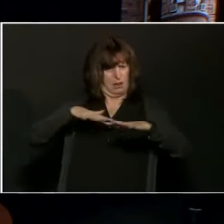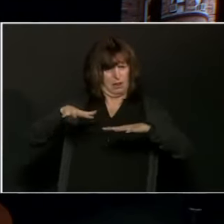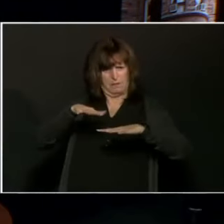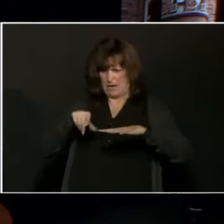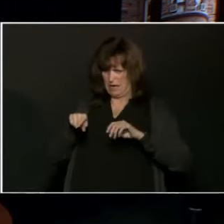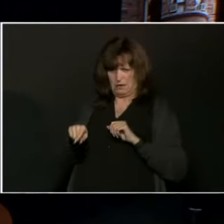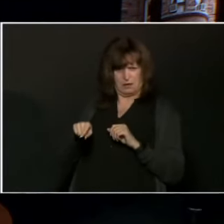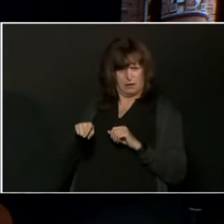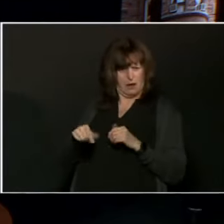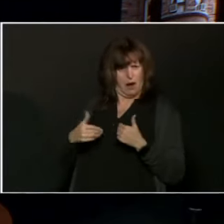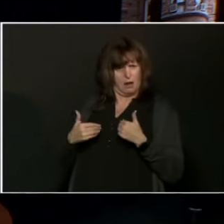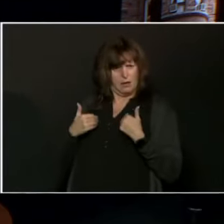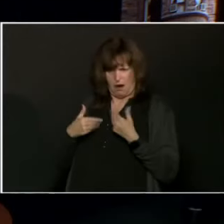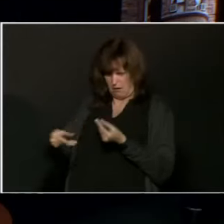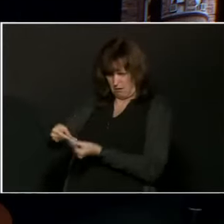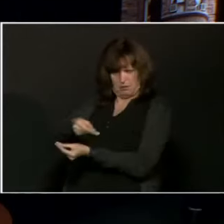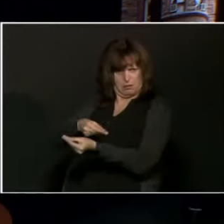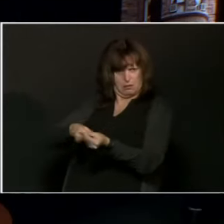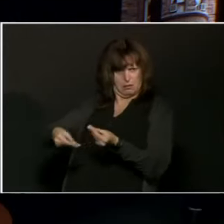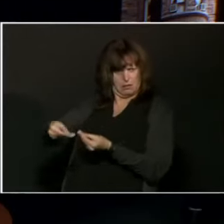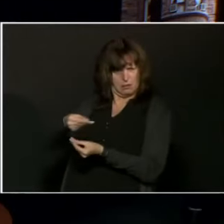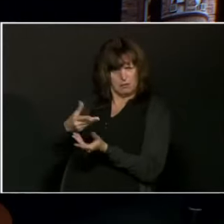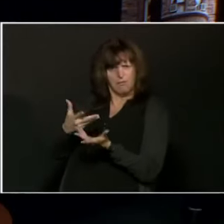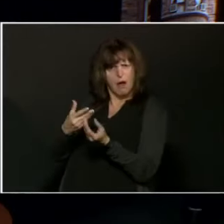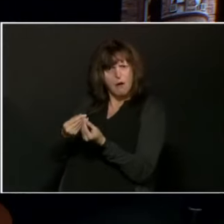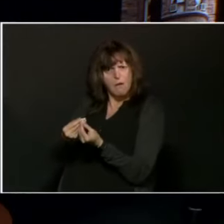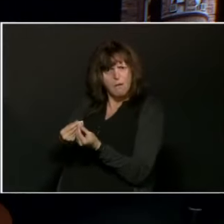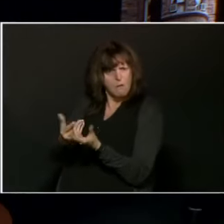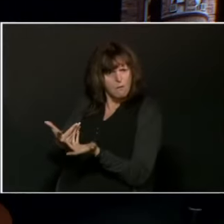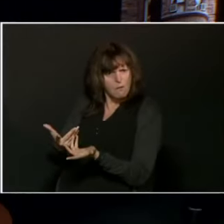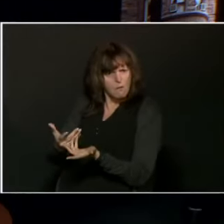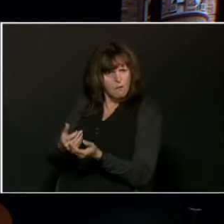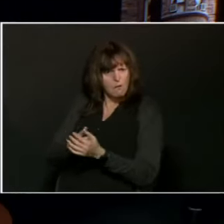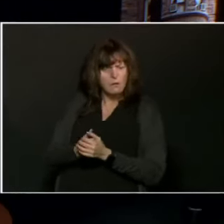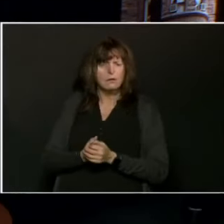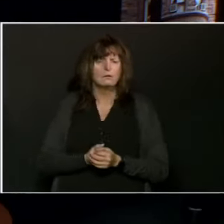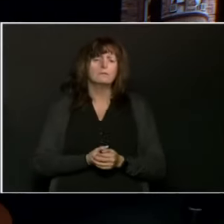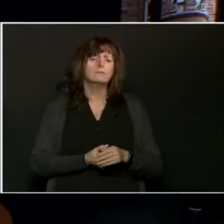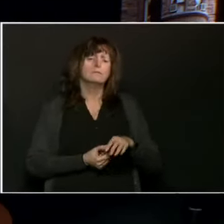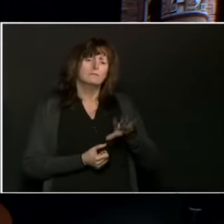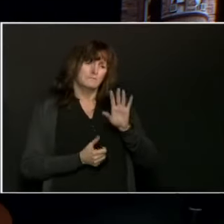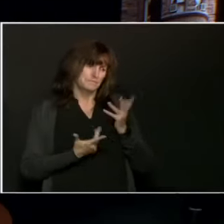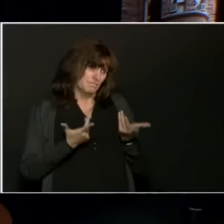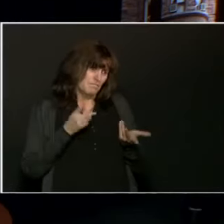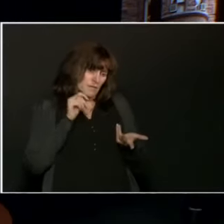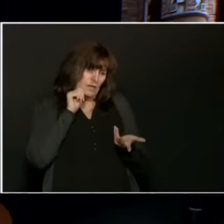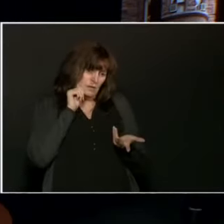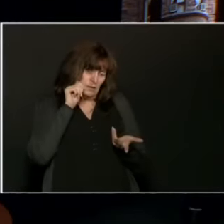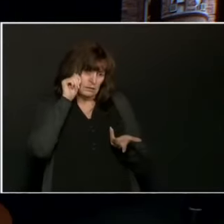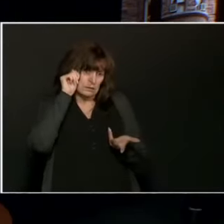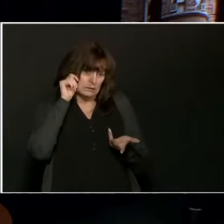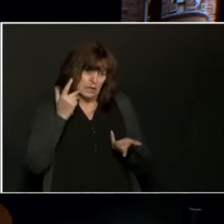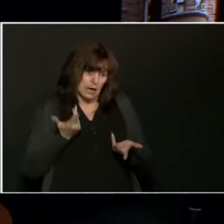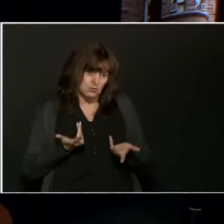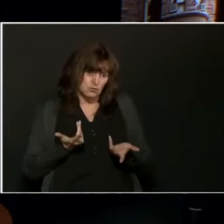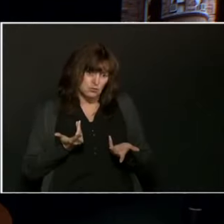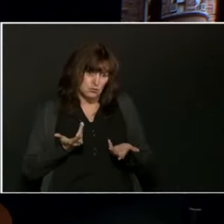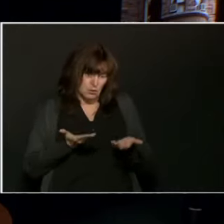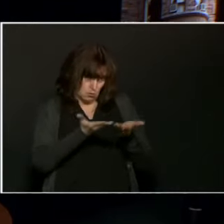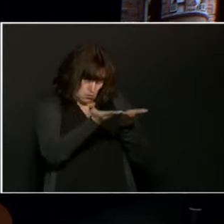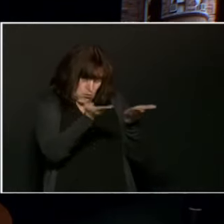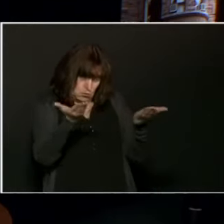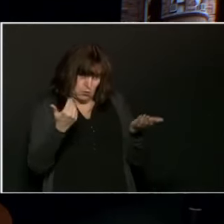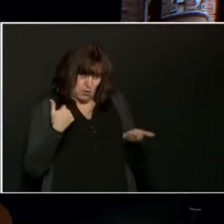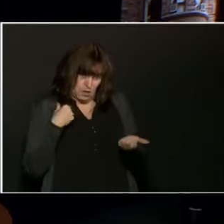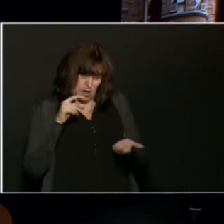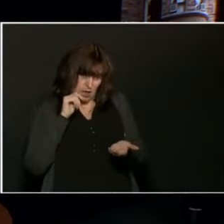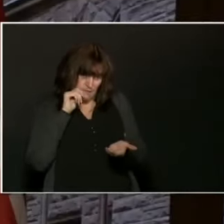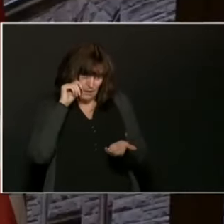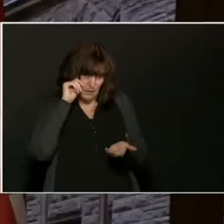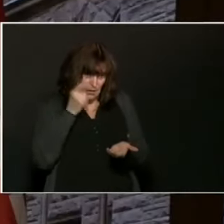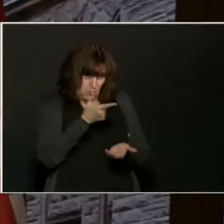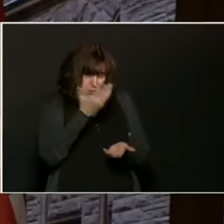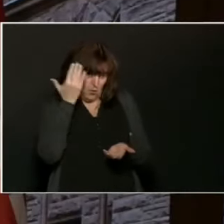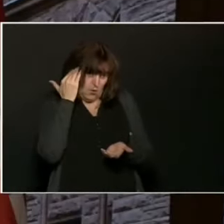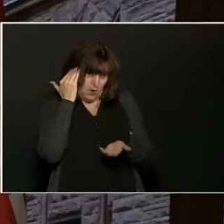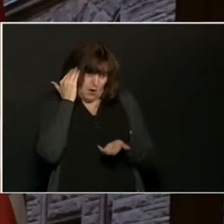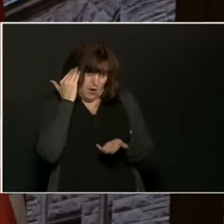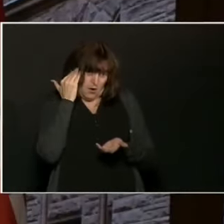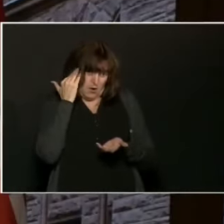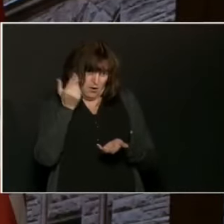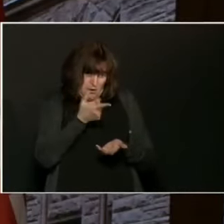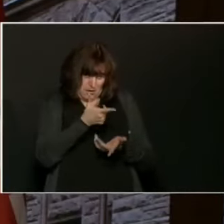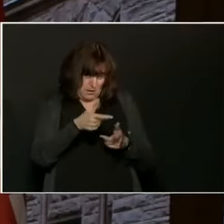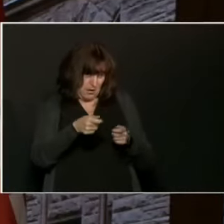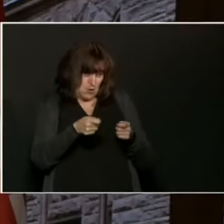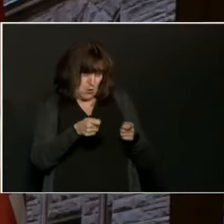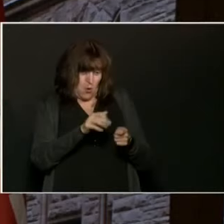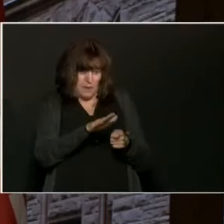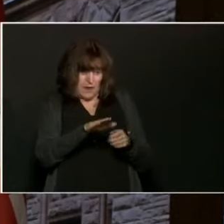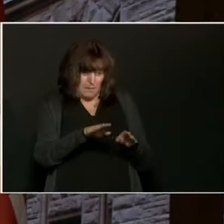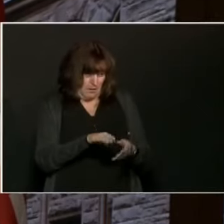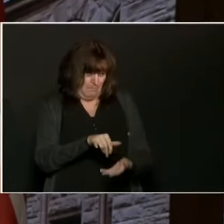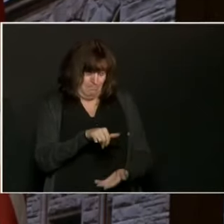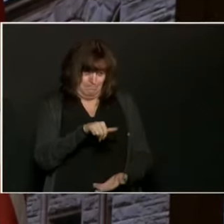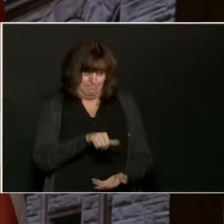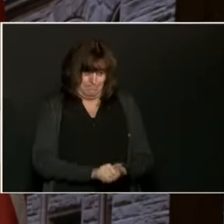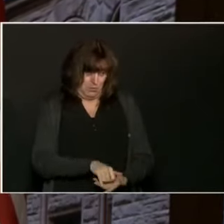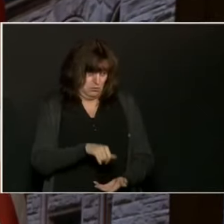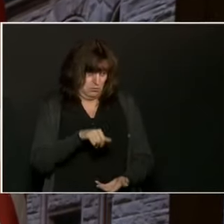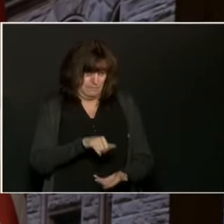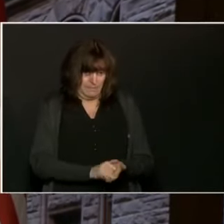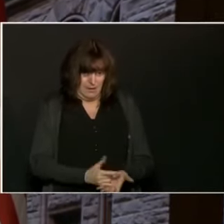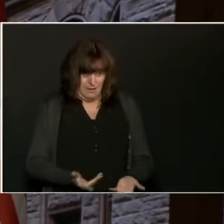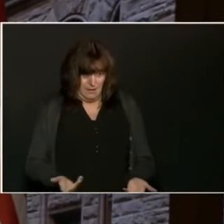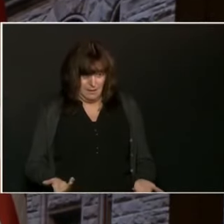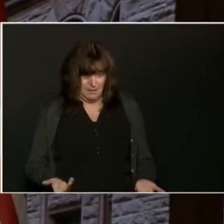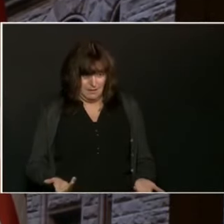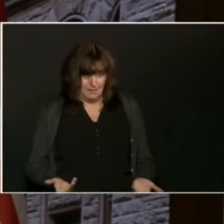GATHERINGS?